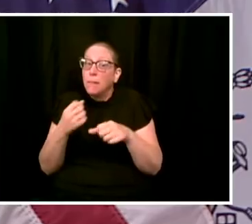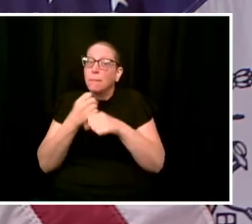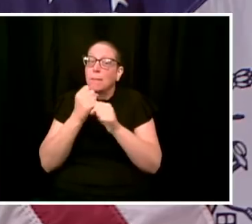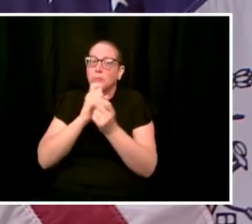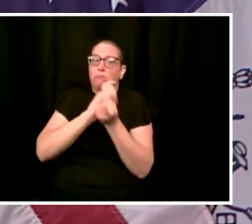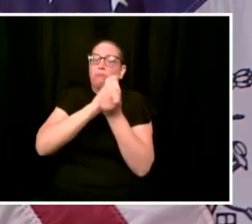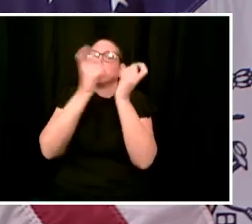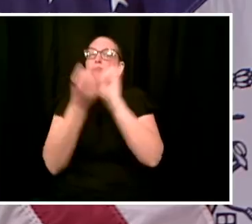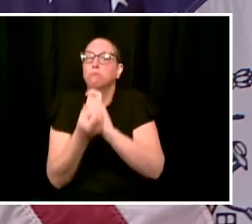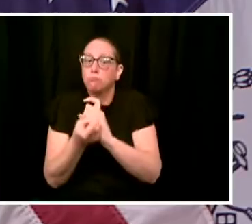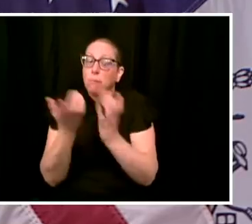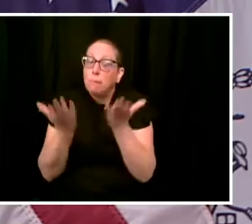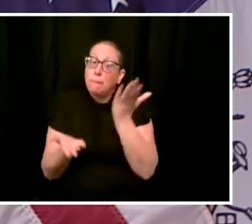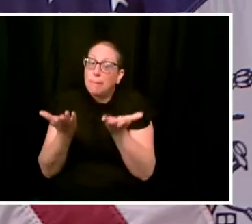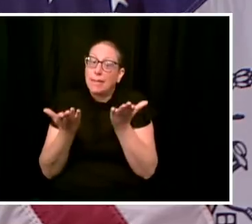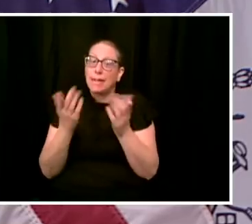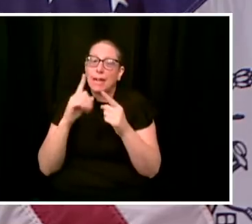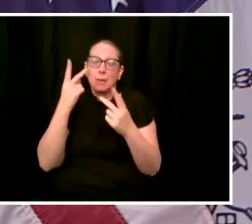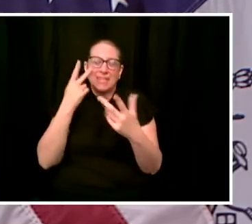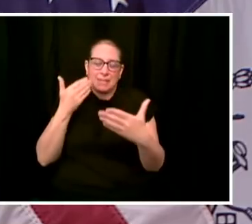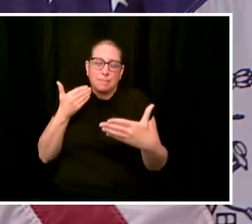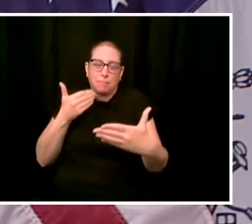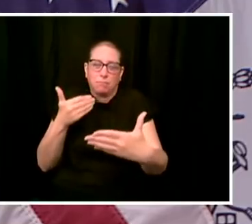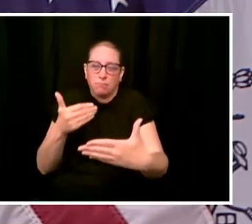TO MAKE SOME REAL CHAENGS IF WEC N